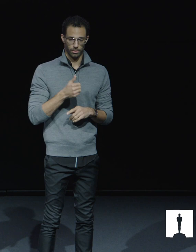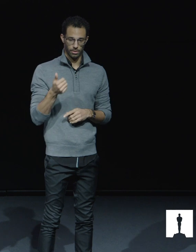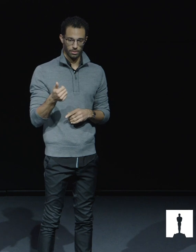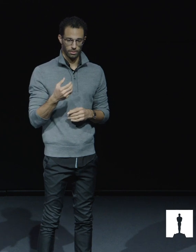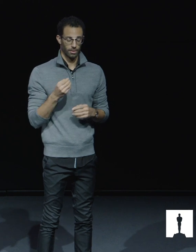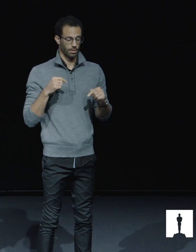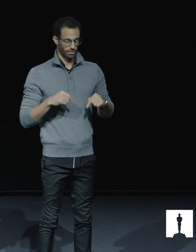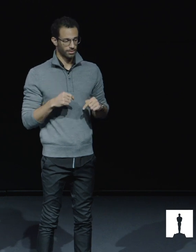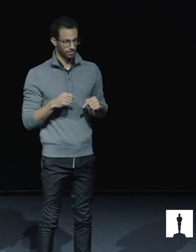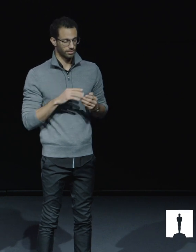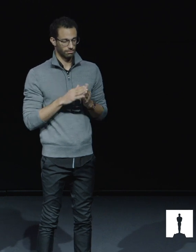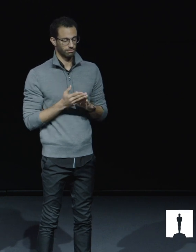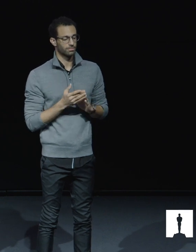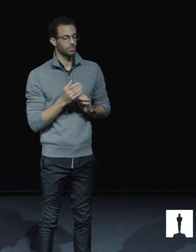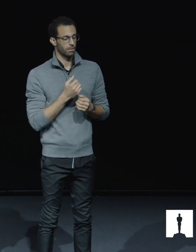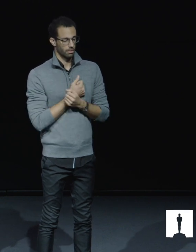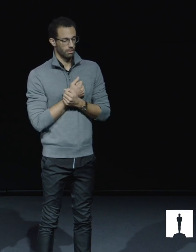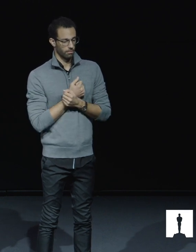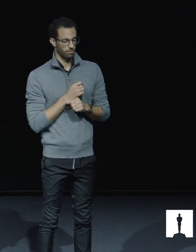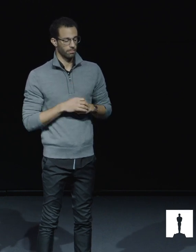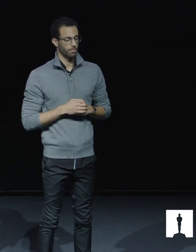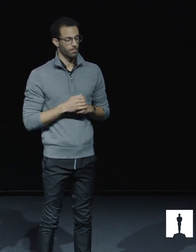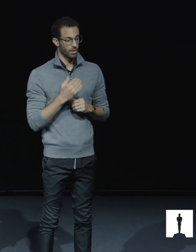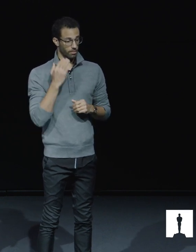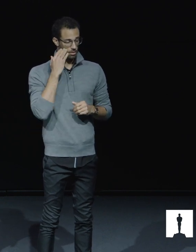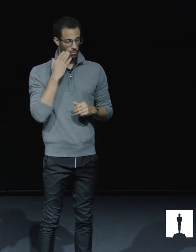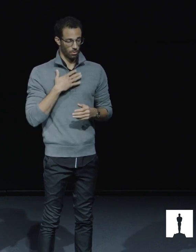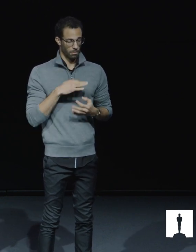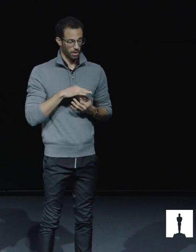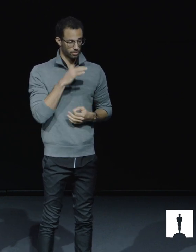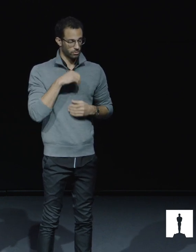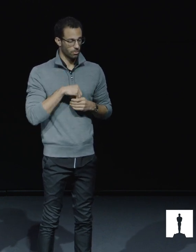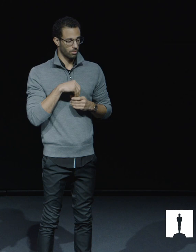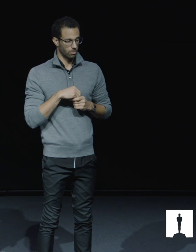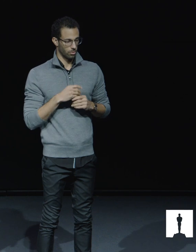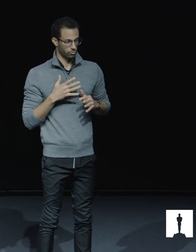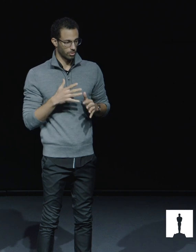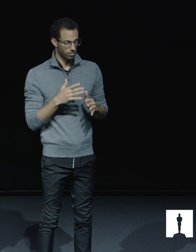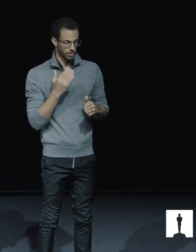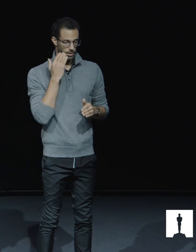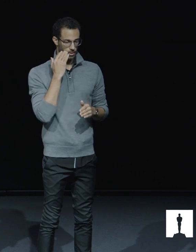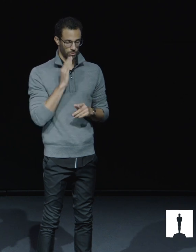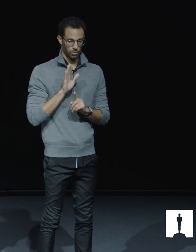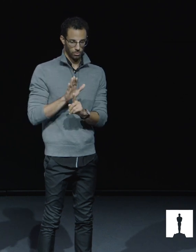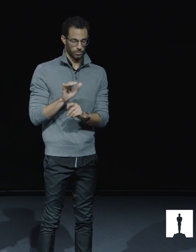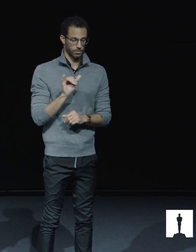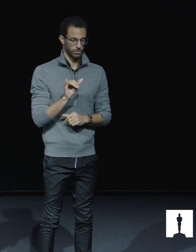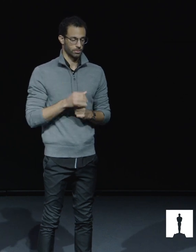is love. If I know that my soul trembles, I know that yours does too. And if I can respect